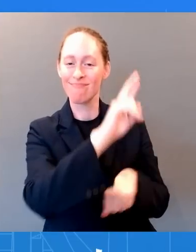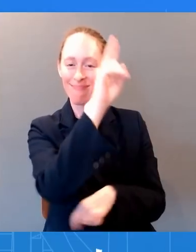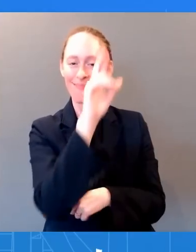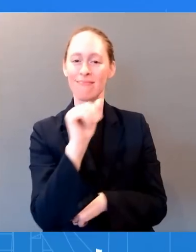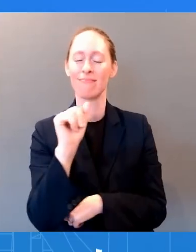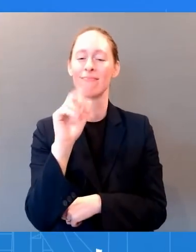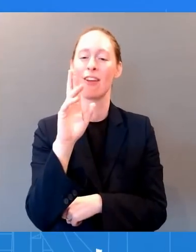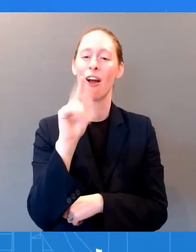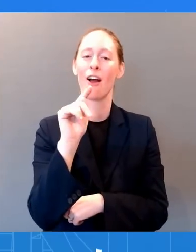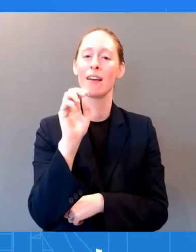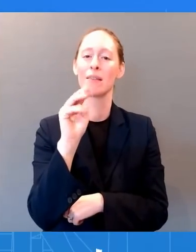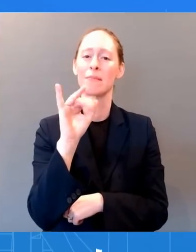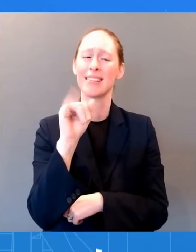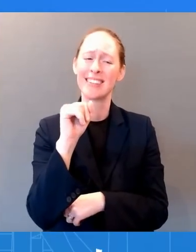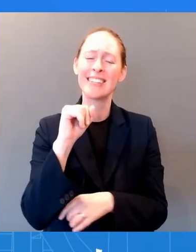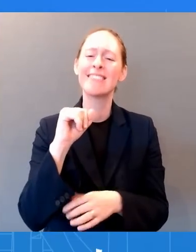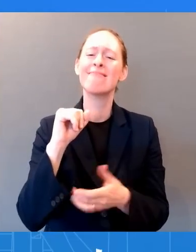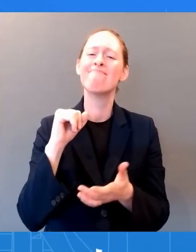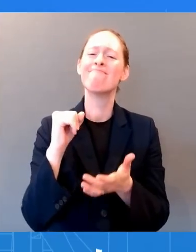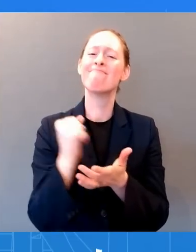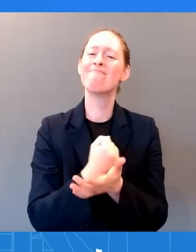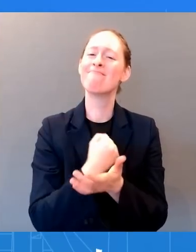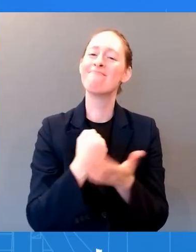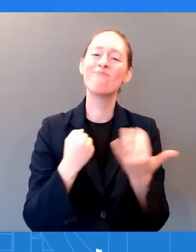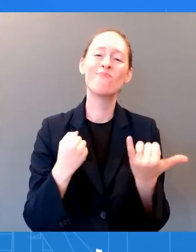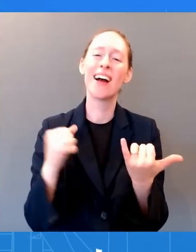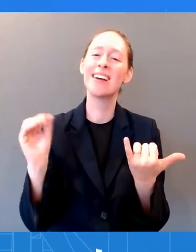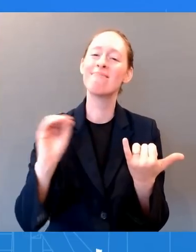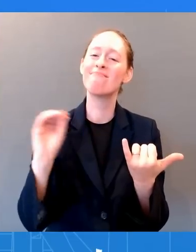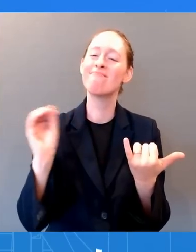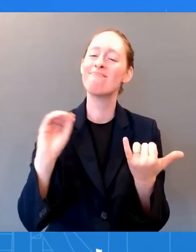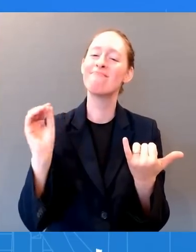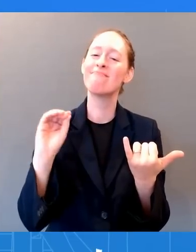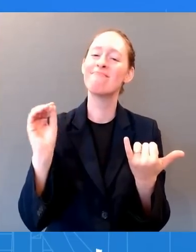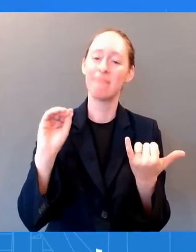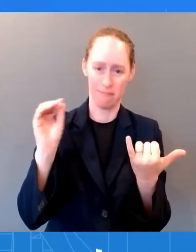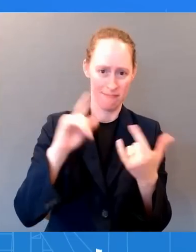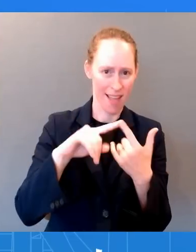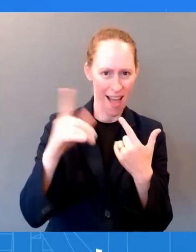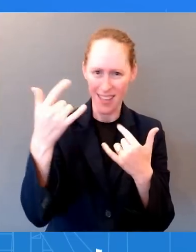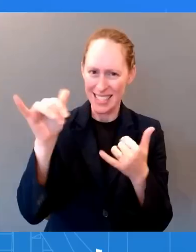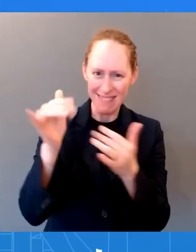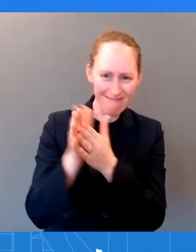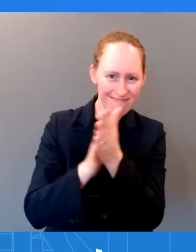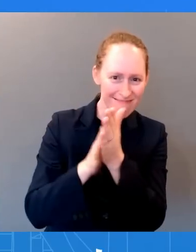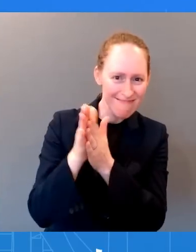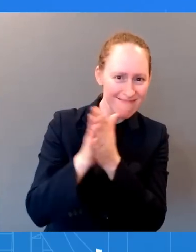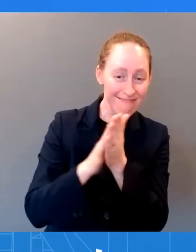when NASA says all systems are ready. While at the Kennedy Space Center,